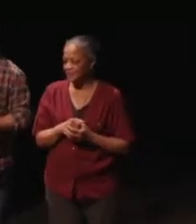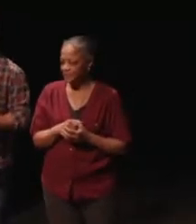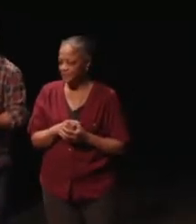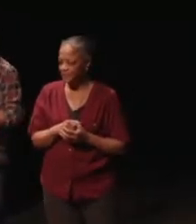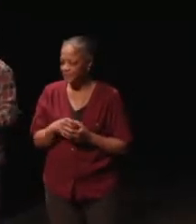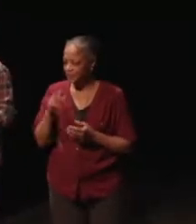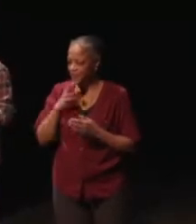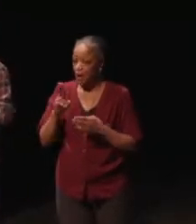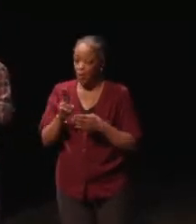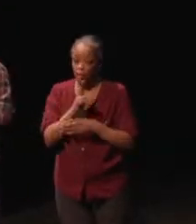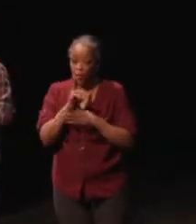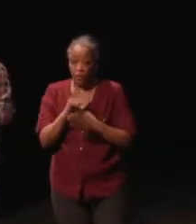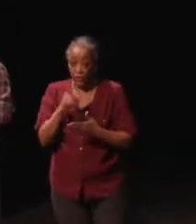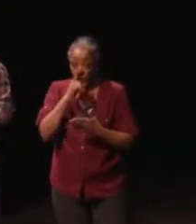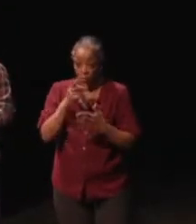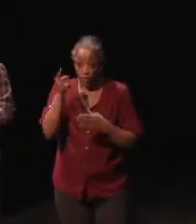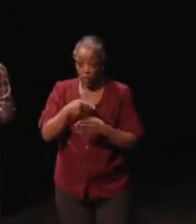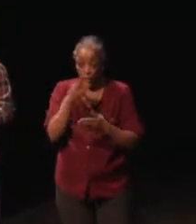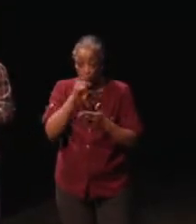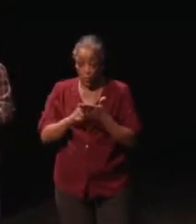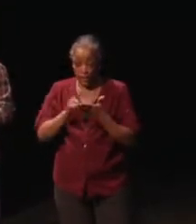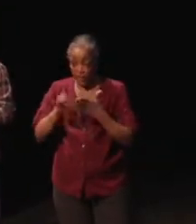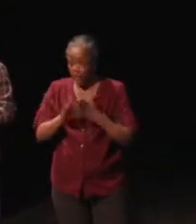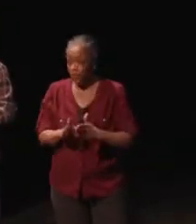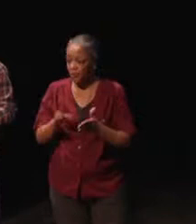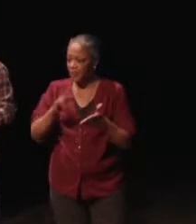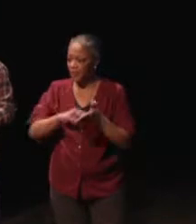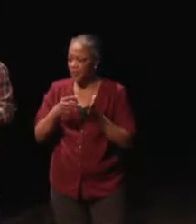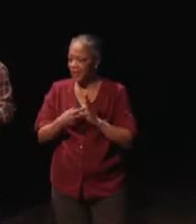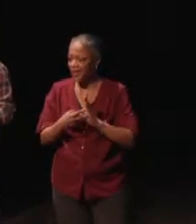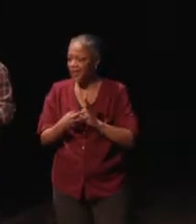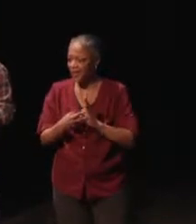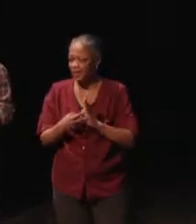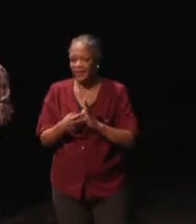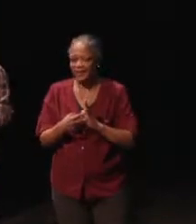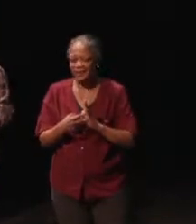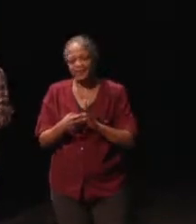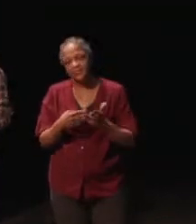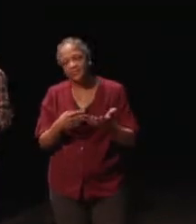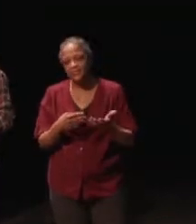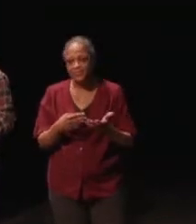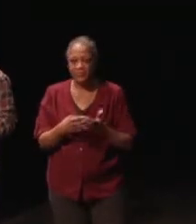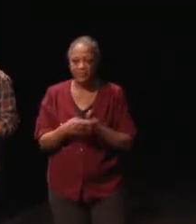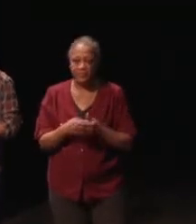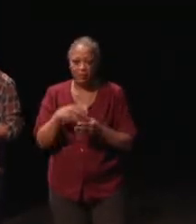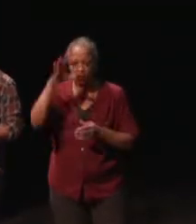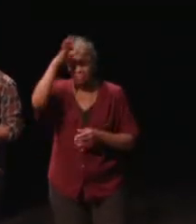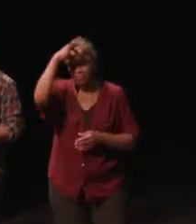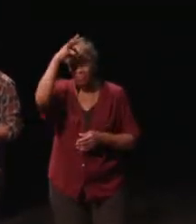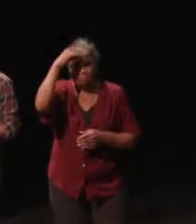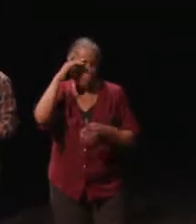So I'm a User Researcher. Meaning, that I don't really particularly know anything about accessibility,